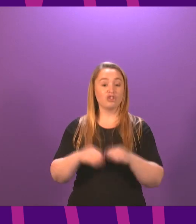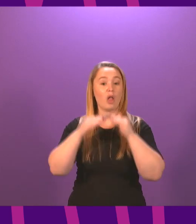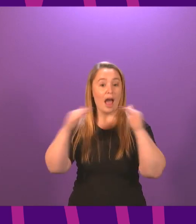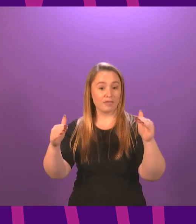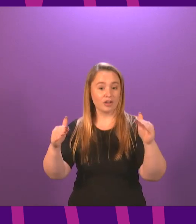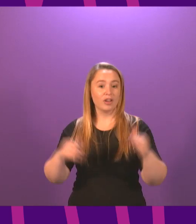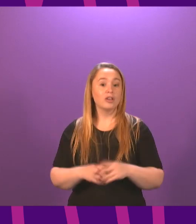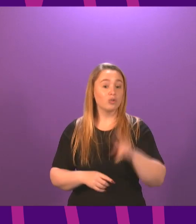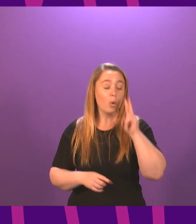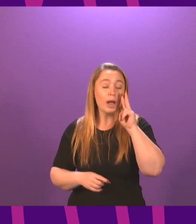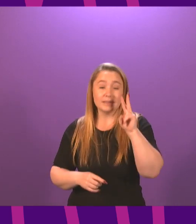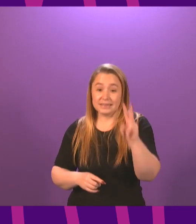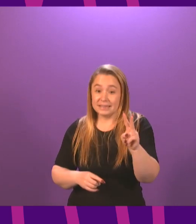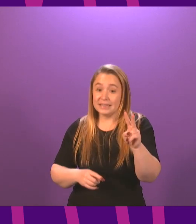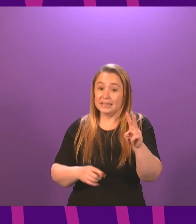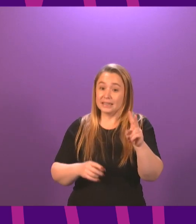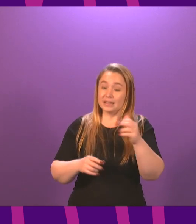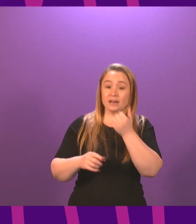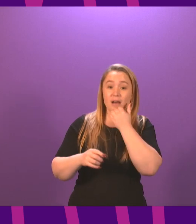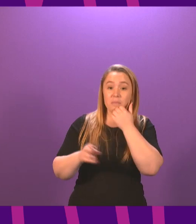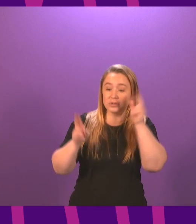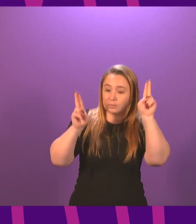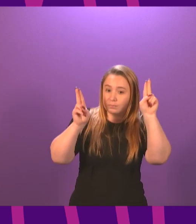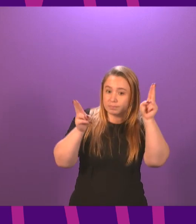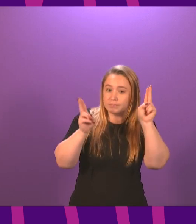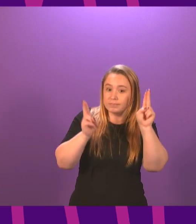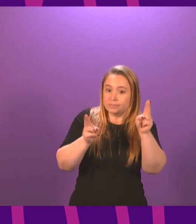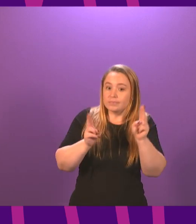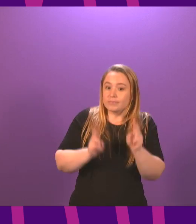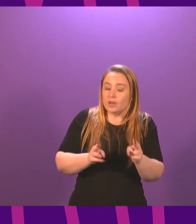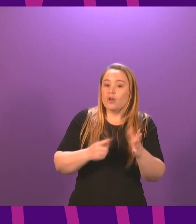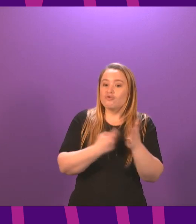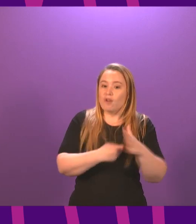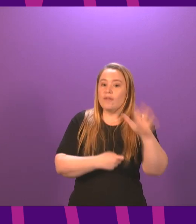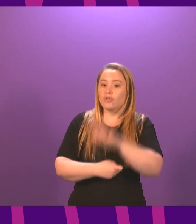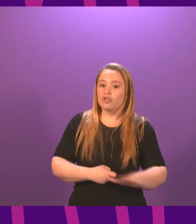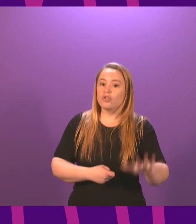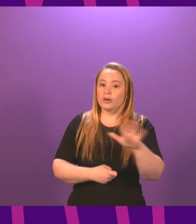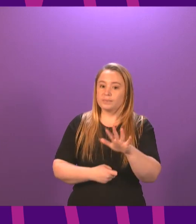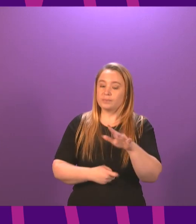That means that we are starting to see signs of that reduction in Renfrewshire, which will